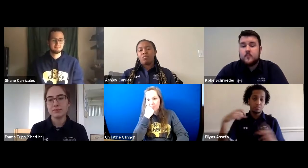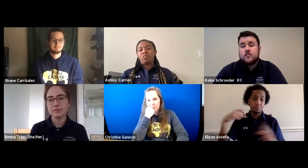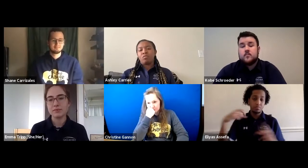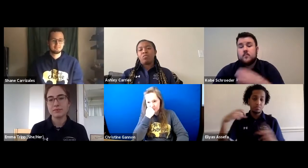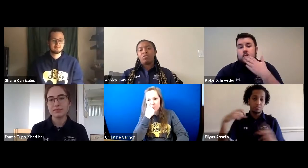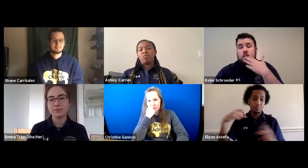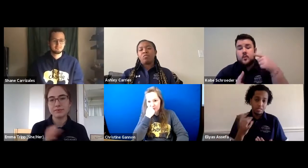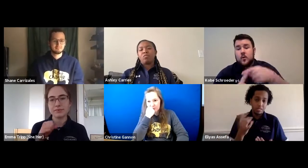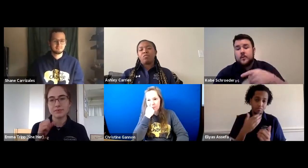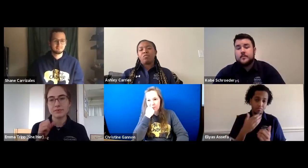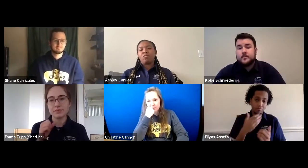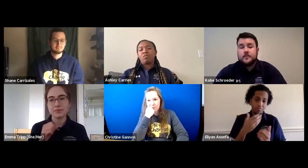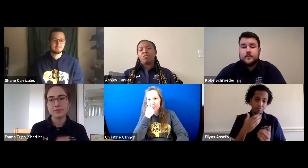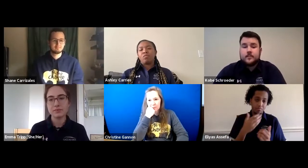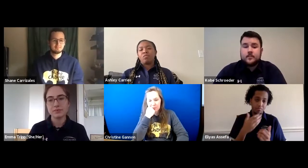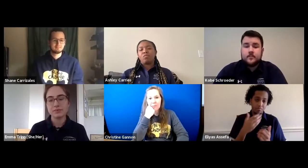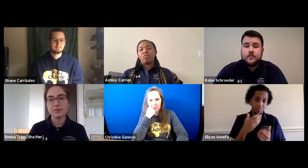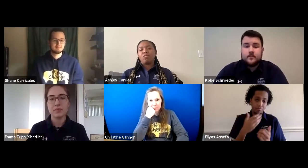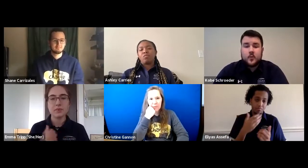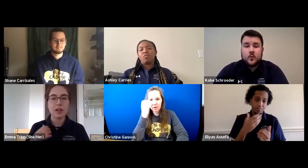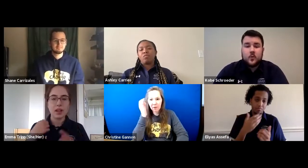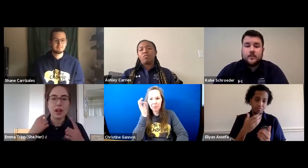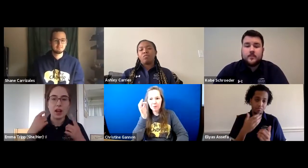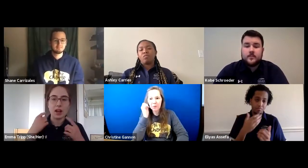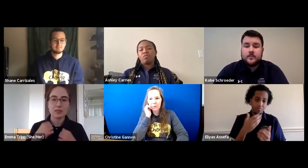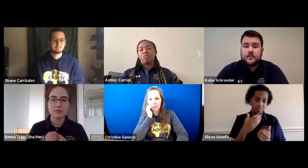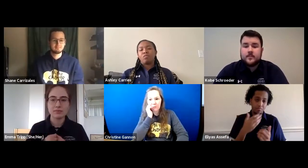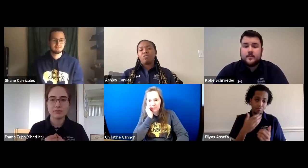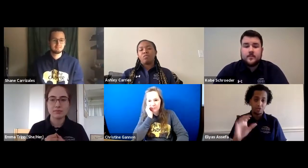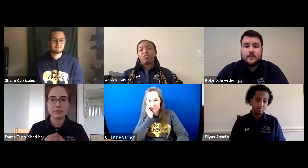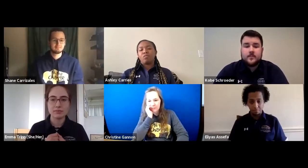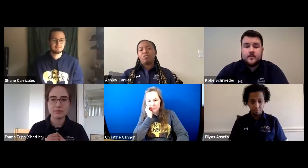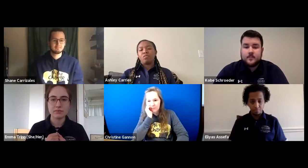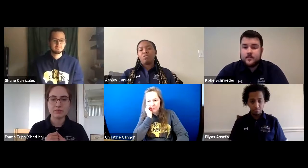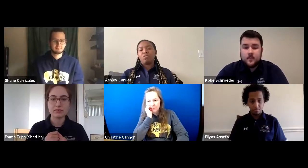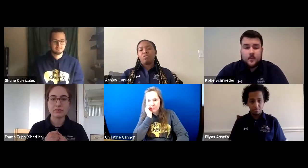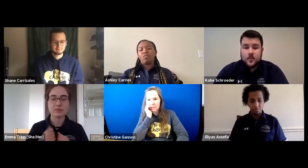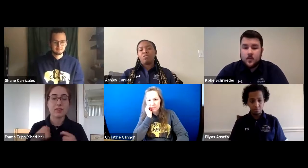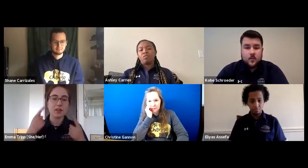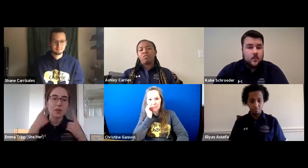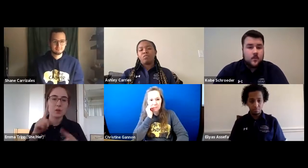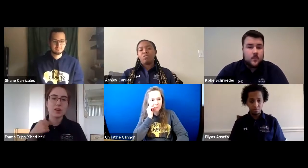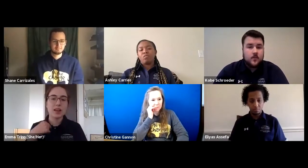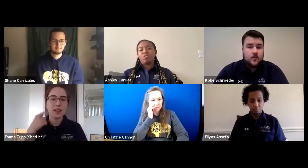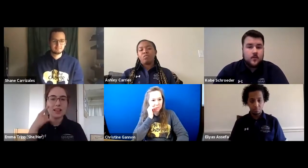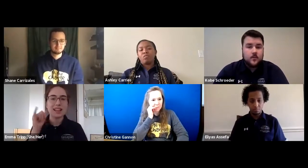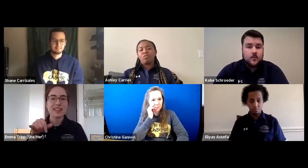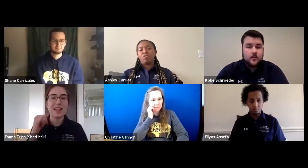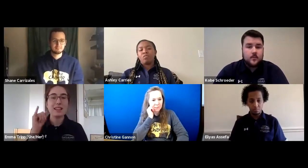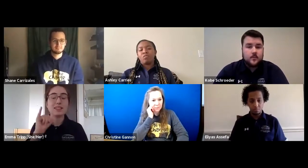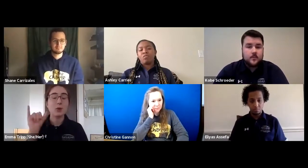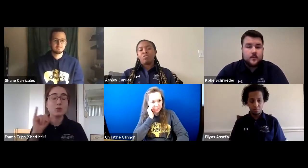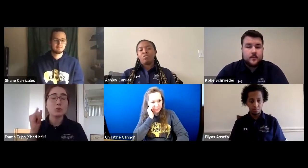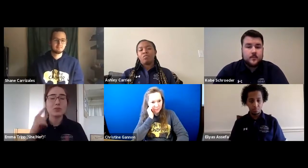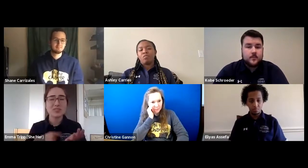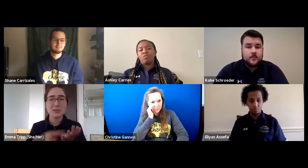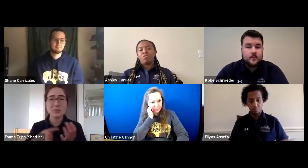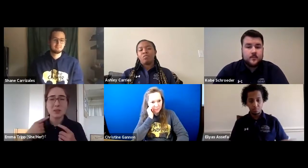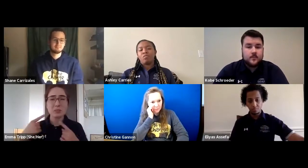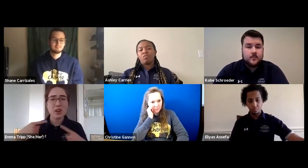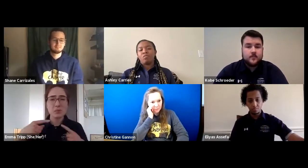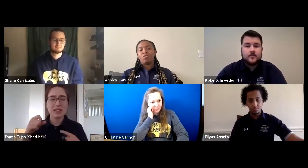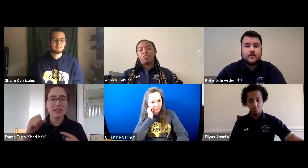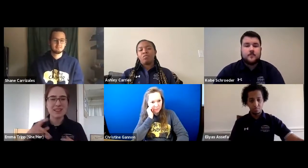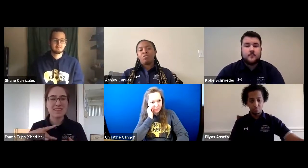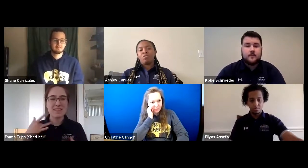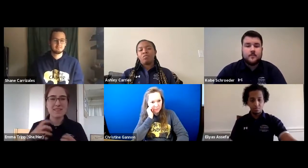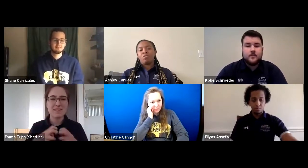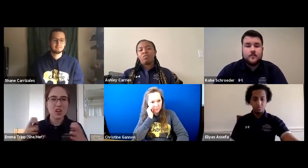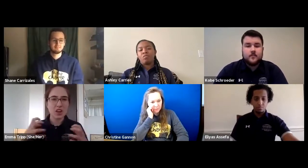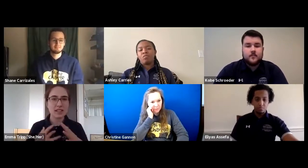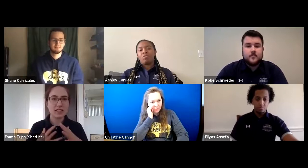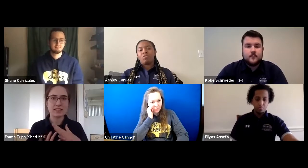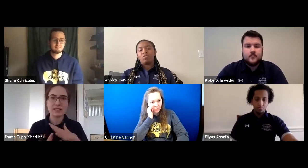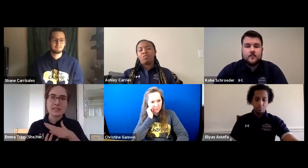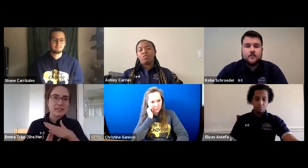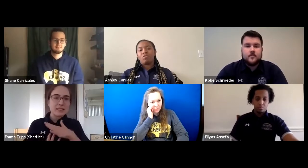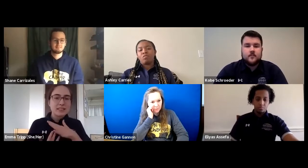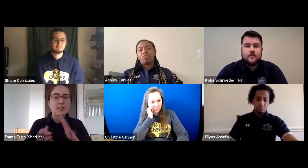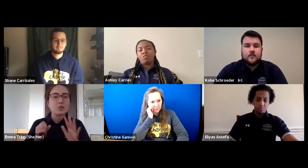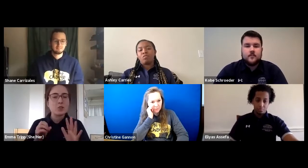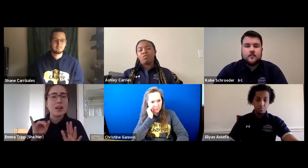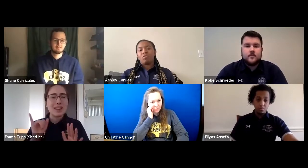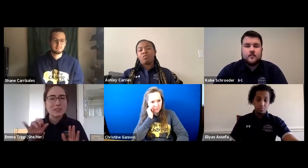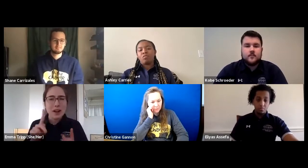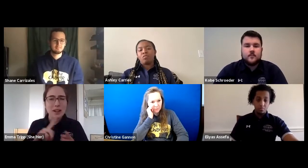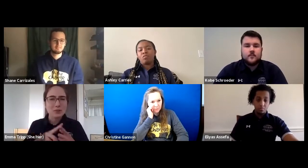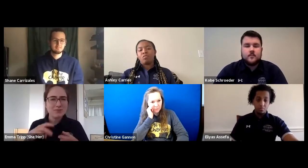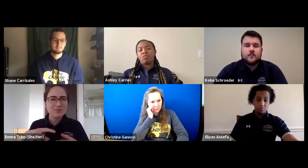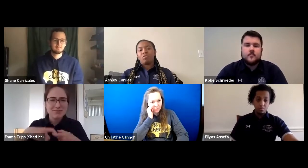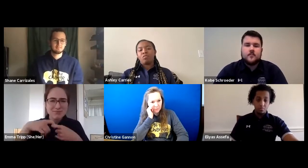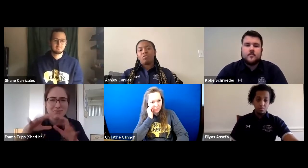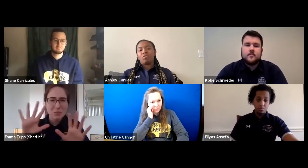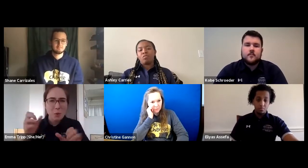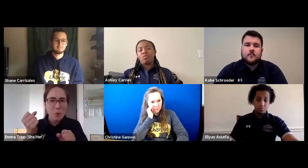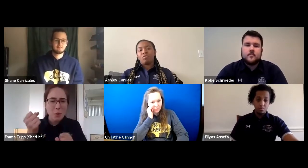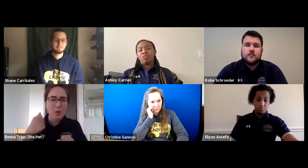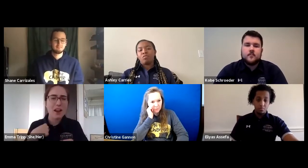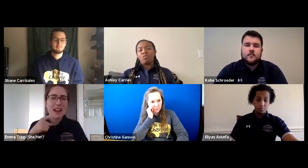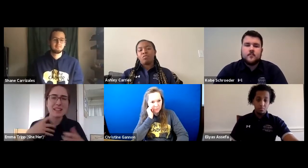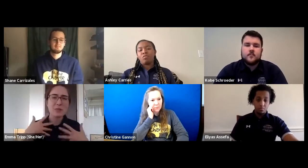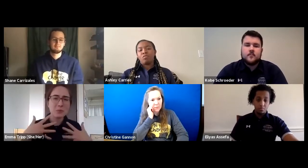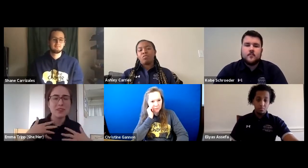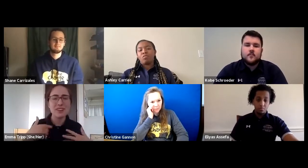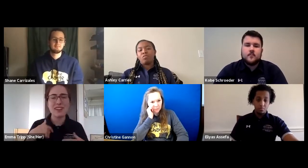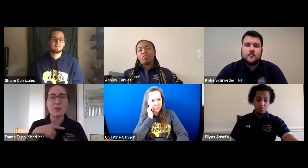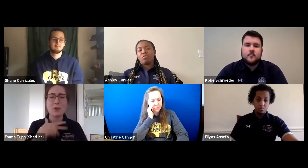>I agree. I think sometimes in arguments, it’s easy to feel heated. That’s a good time to say, "I need to breathe.